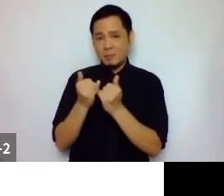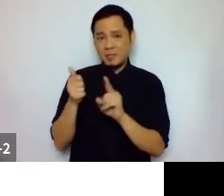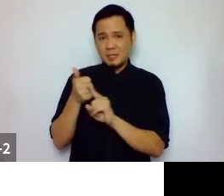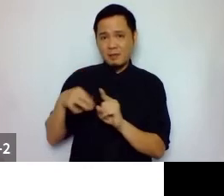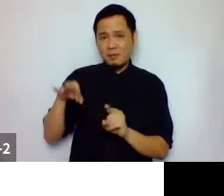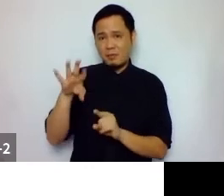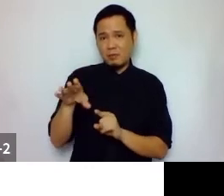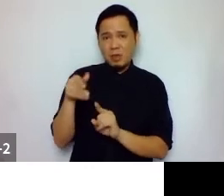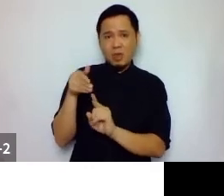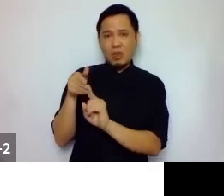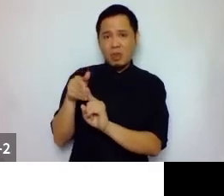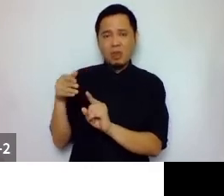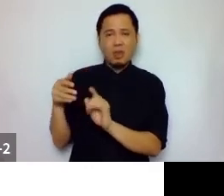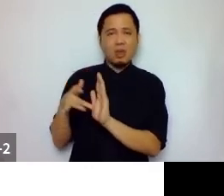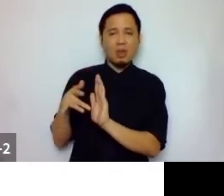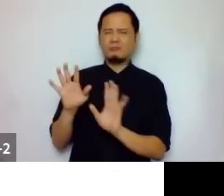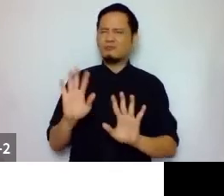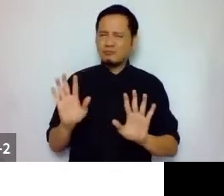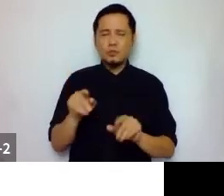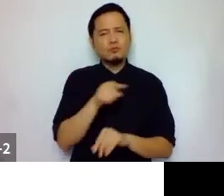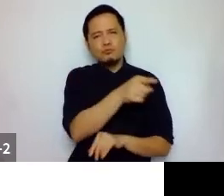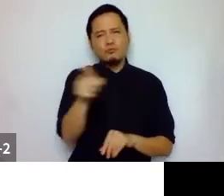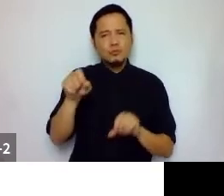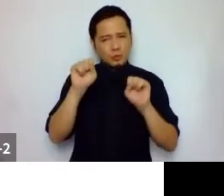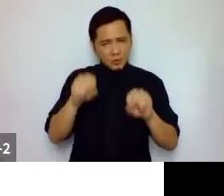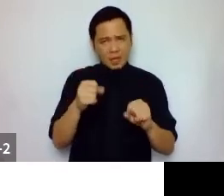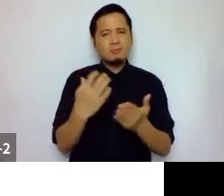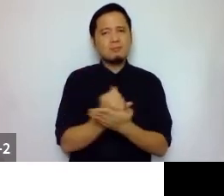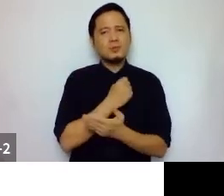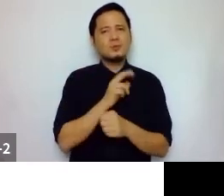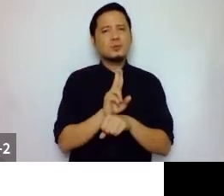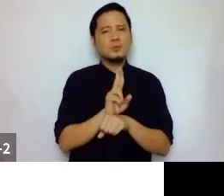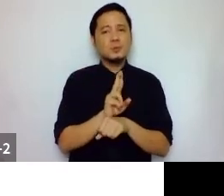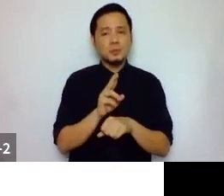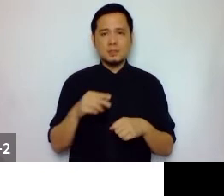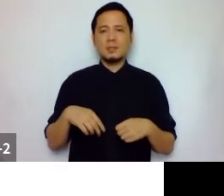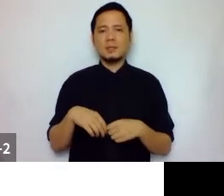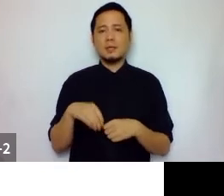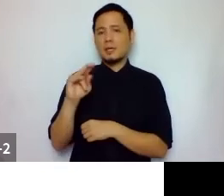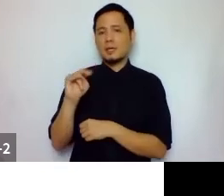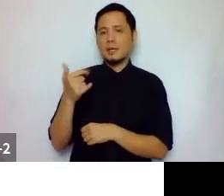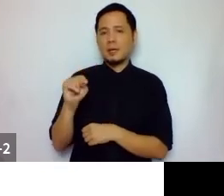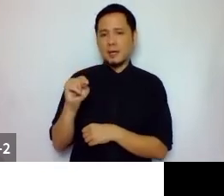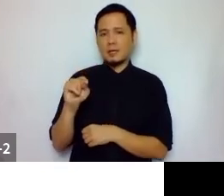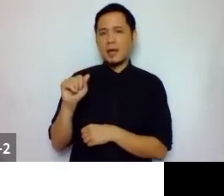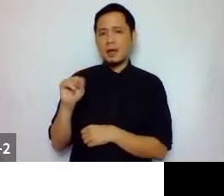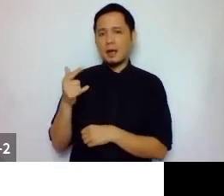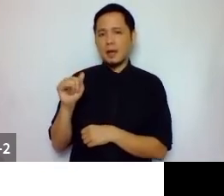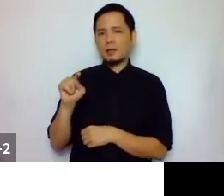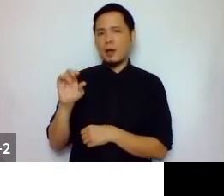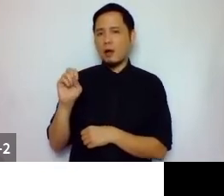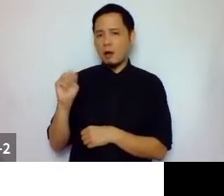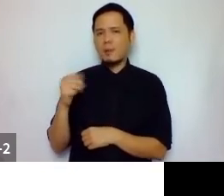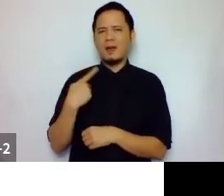So just go to ingat-angat.com and our logo is there, our materials.